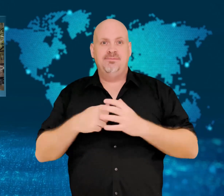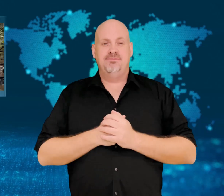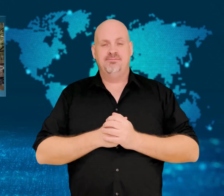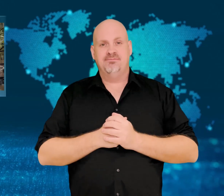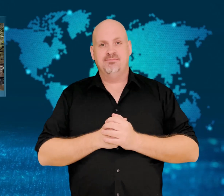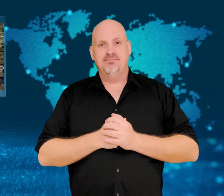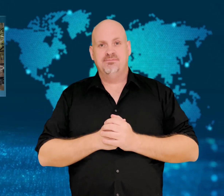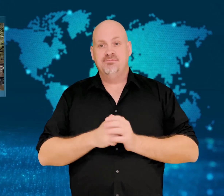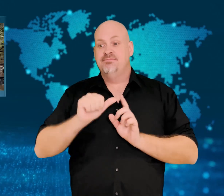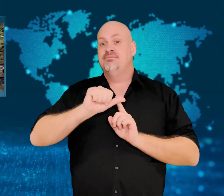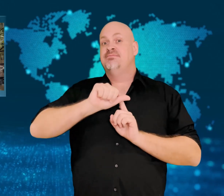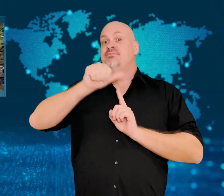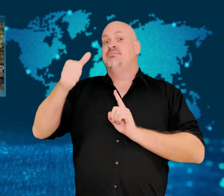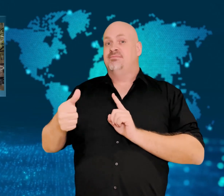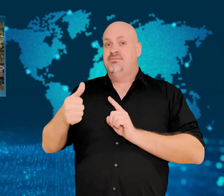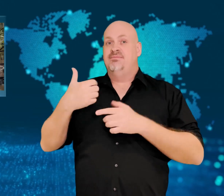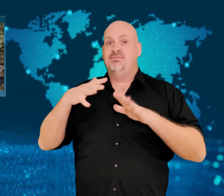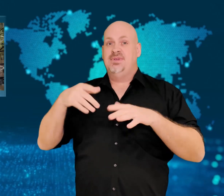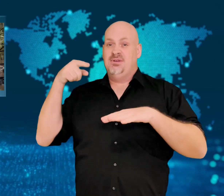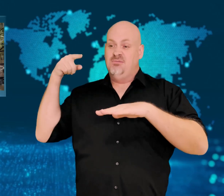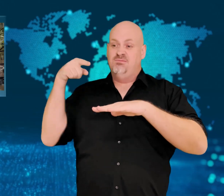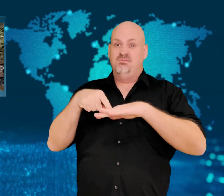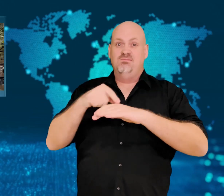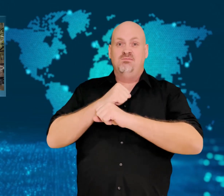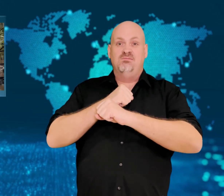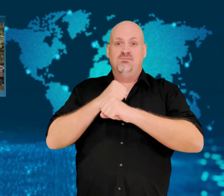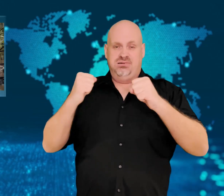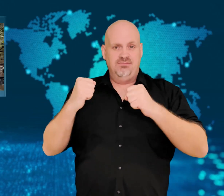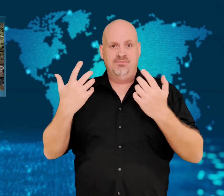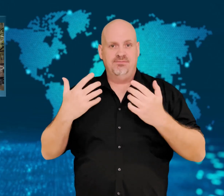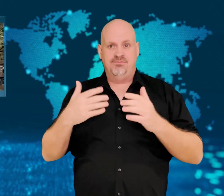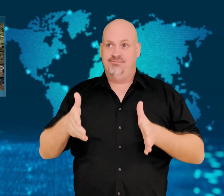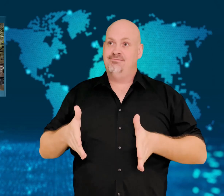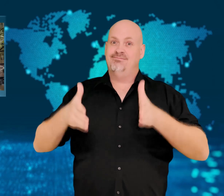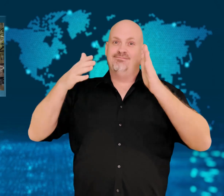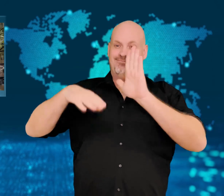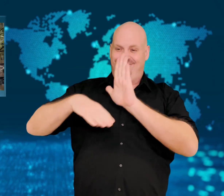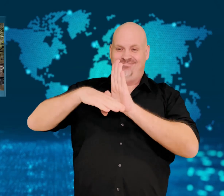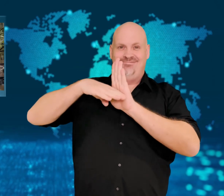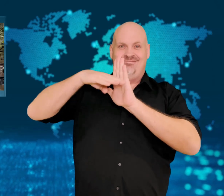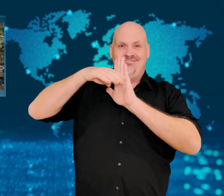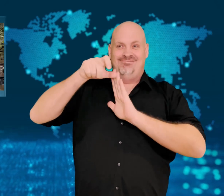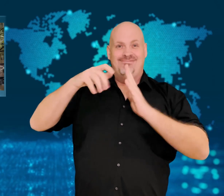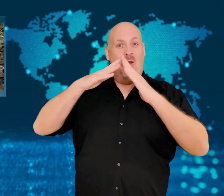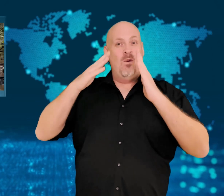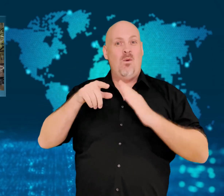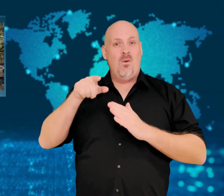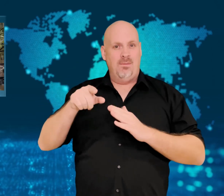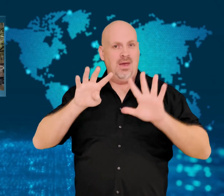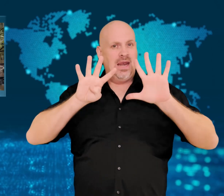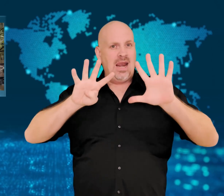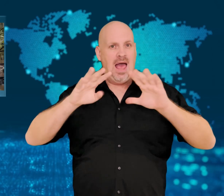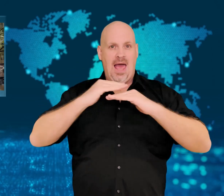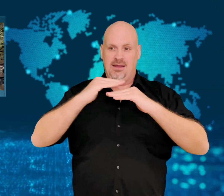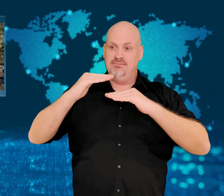Chains of people, human chains, took part in the search for survivors.